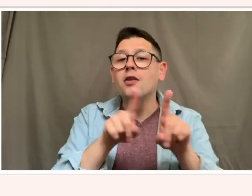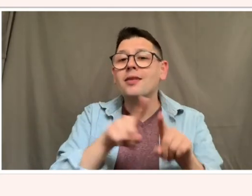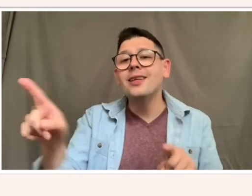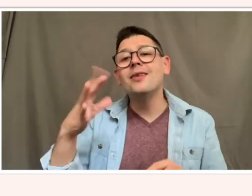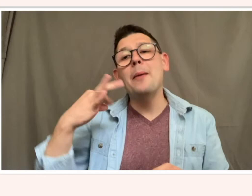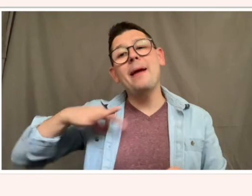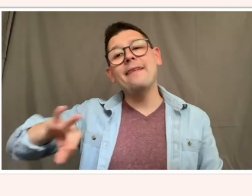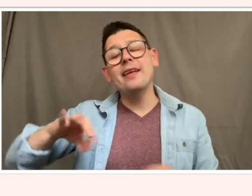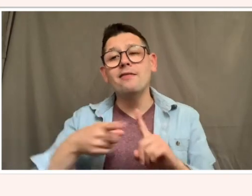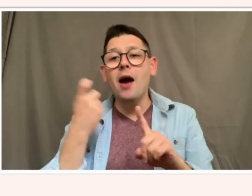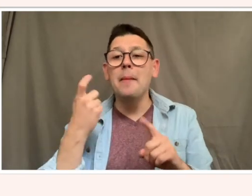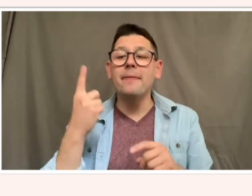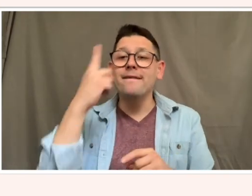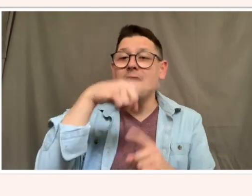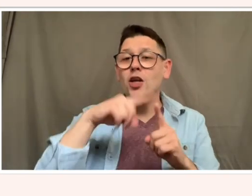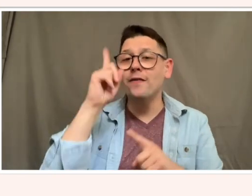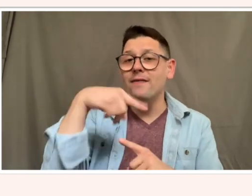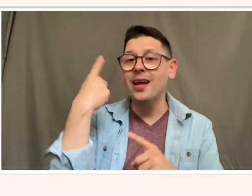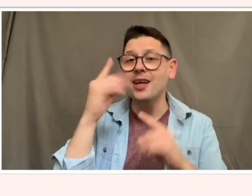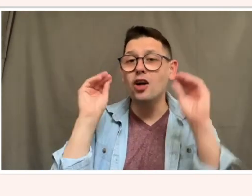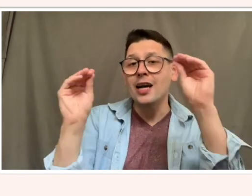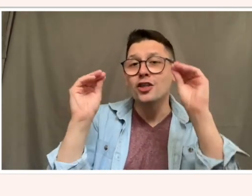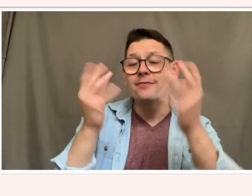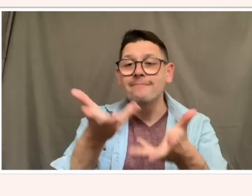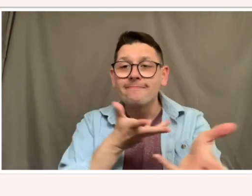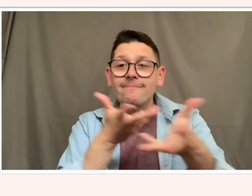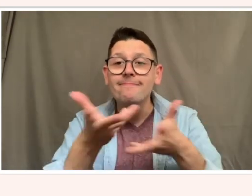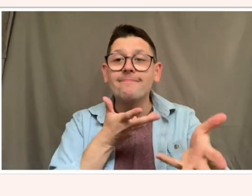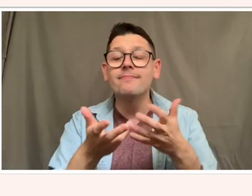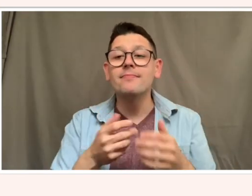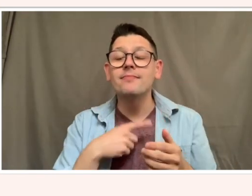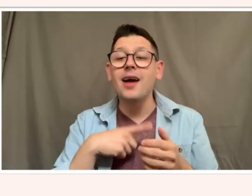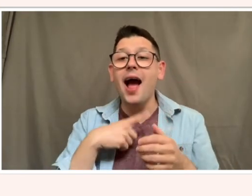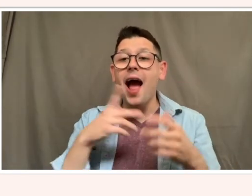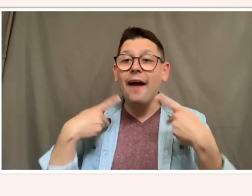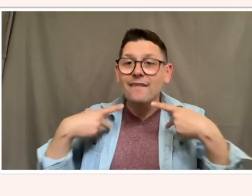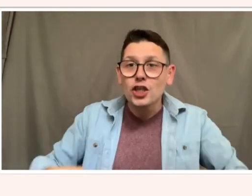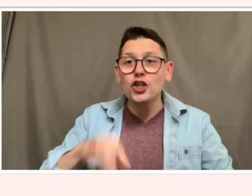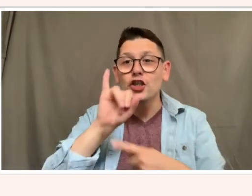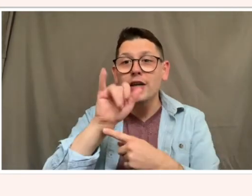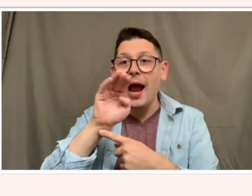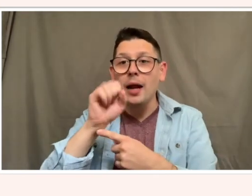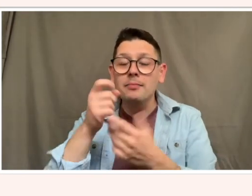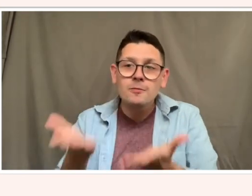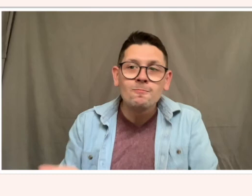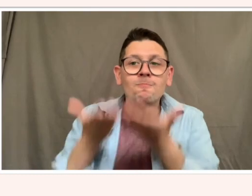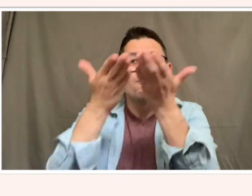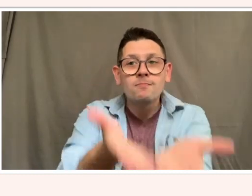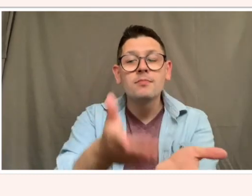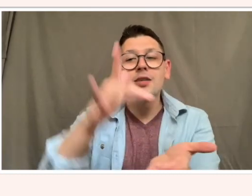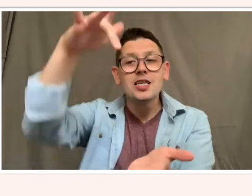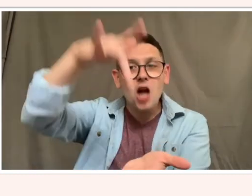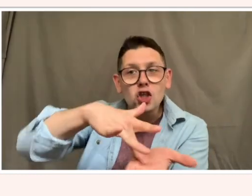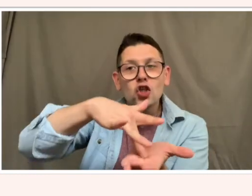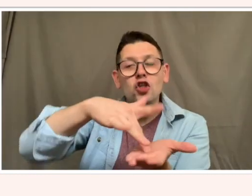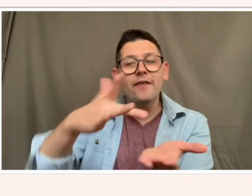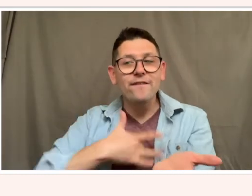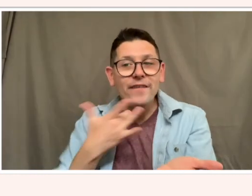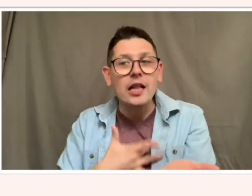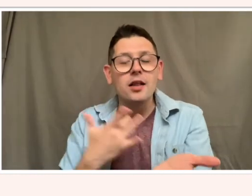we don't know how the detriment of virtual learning is really coming